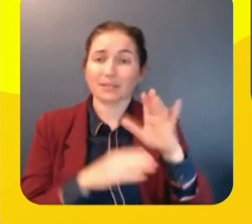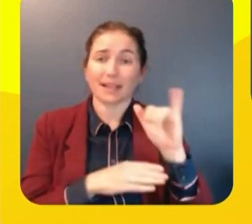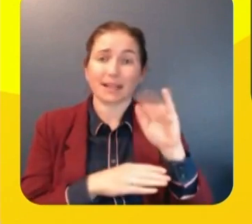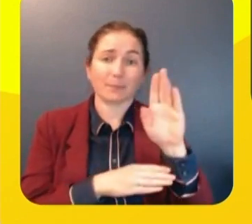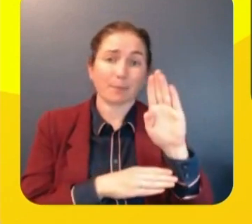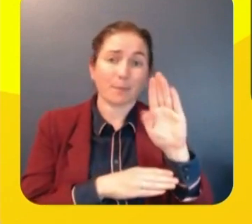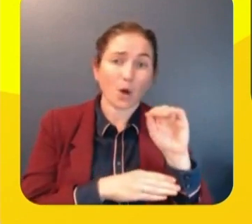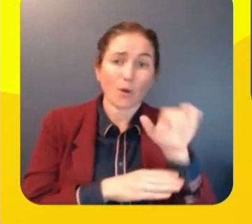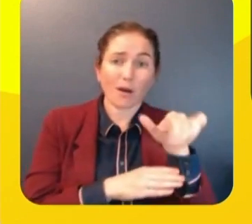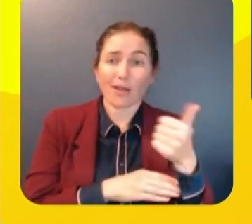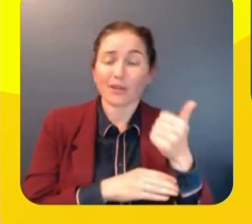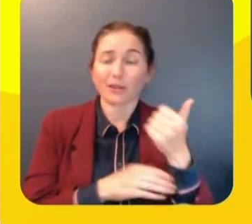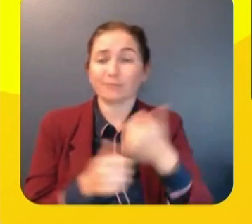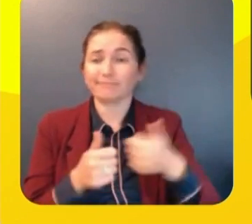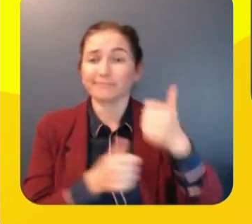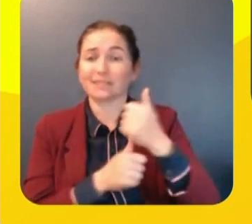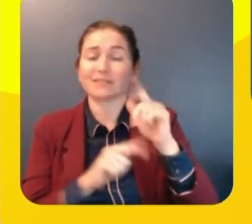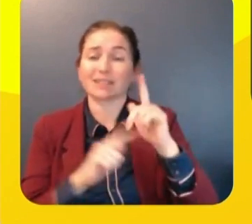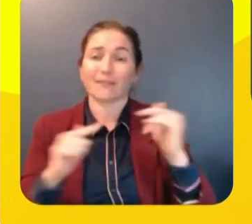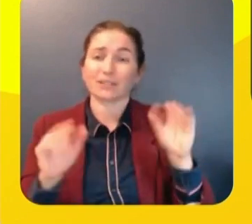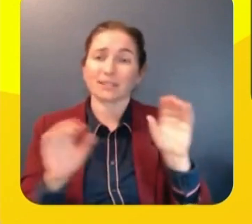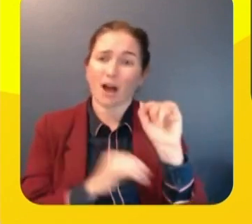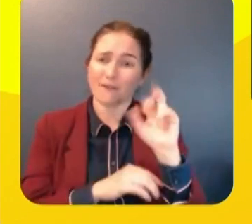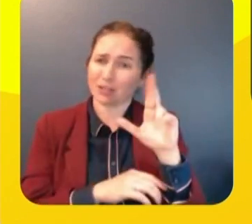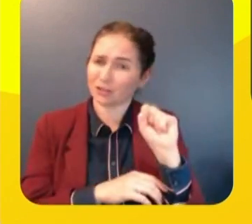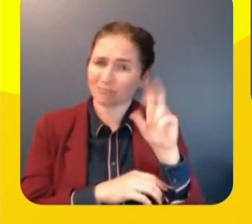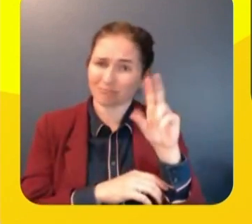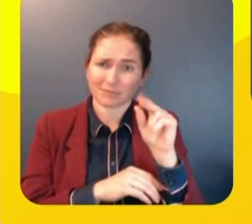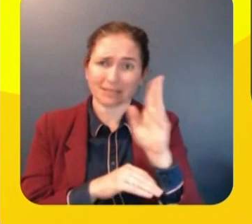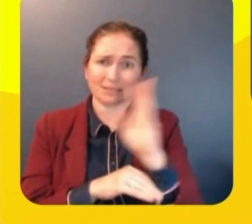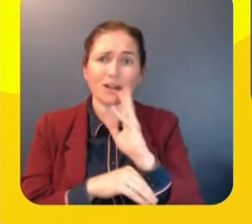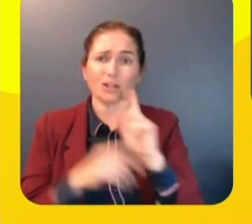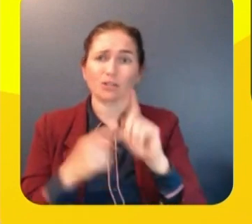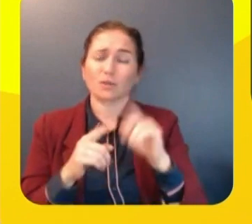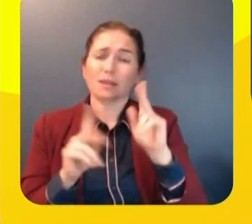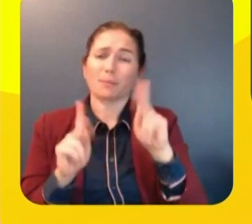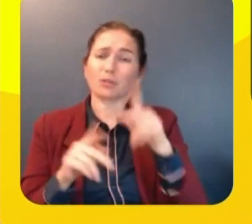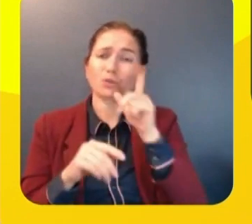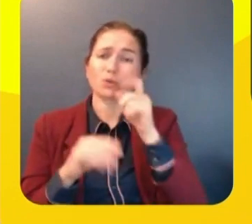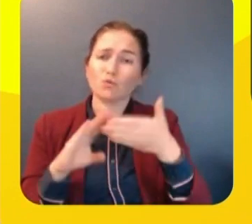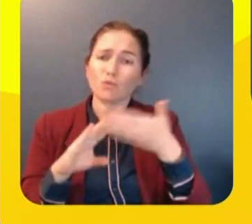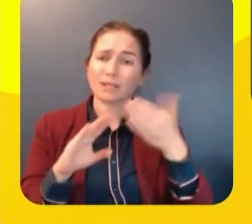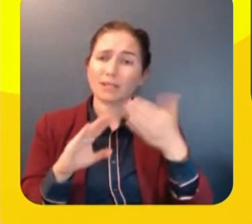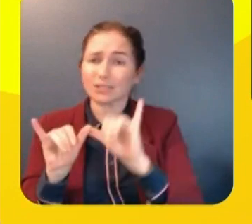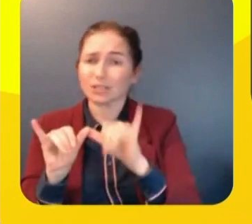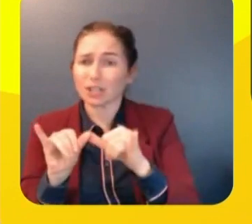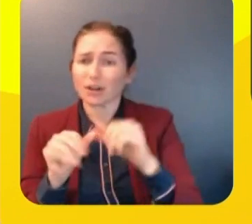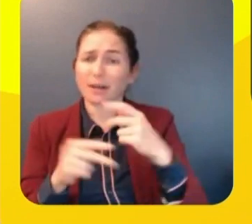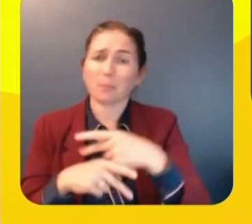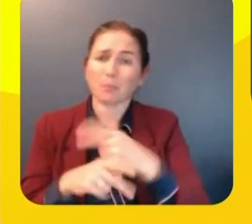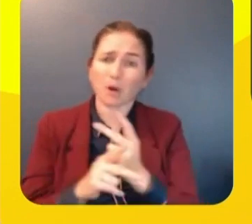officers that you've heard from today. Speak to the person who runs engineering, the person who runs product, the person who runs data analytics,